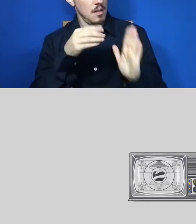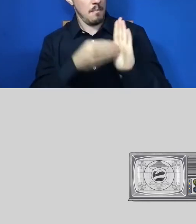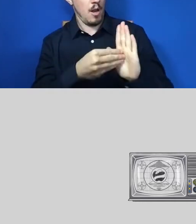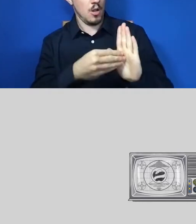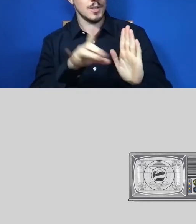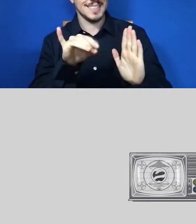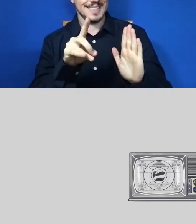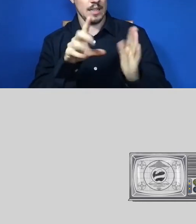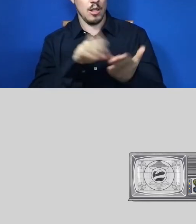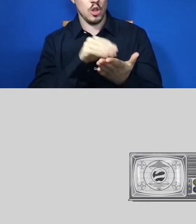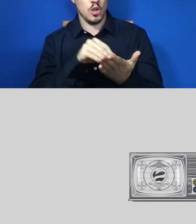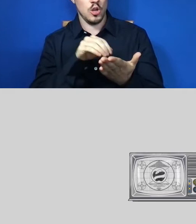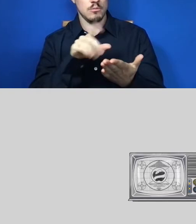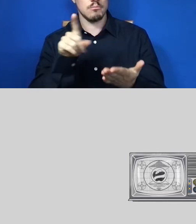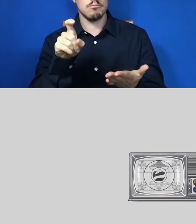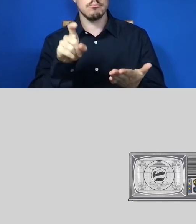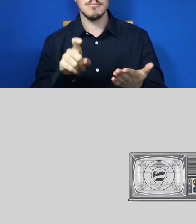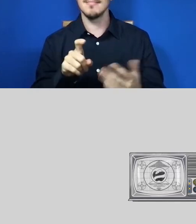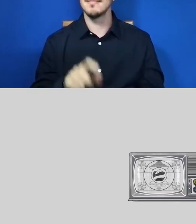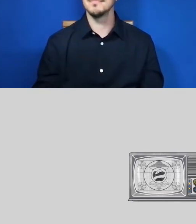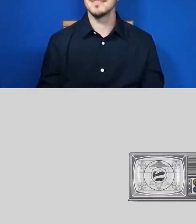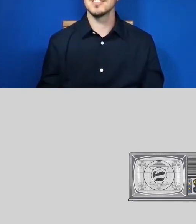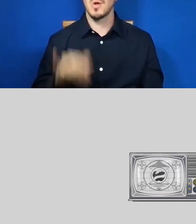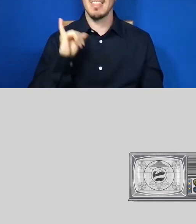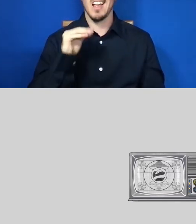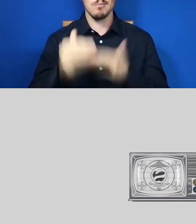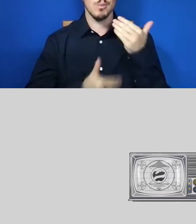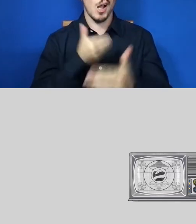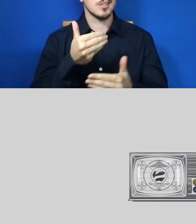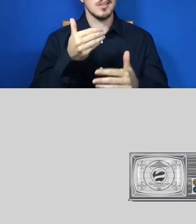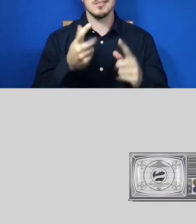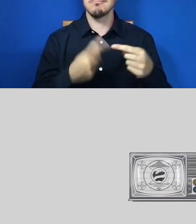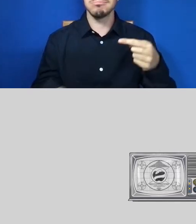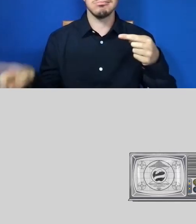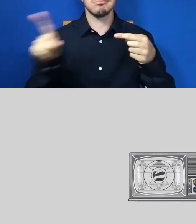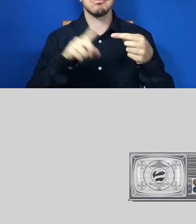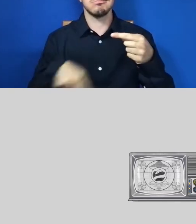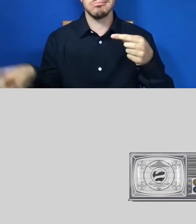has learned a dataset during training. We just keep repeating this process